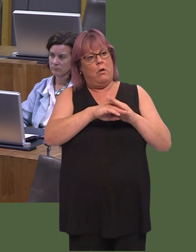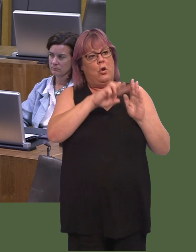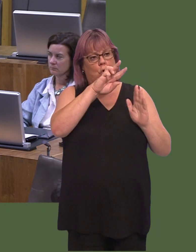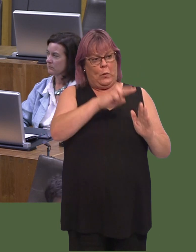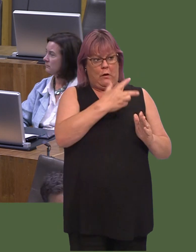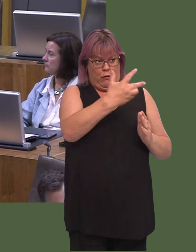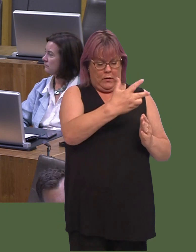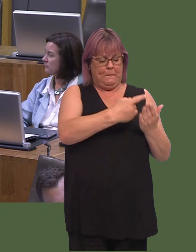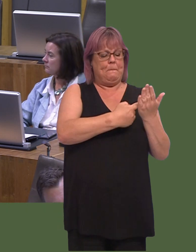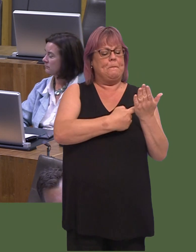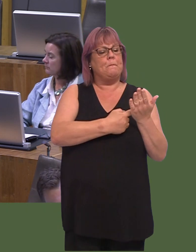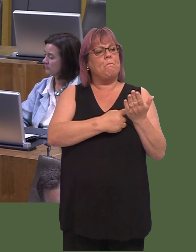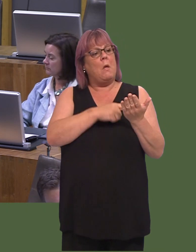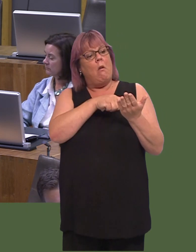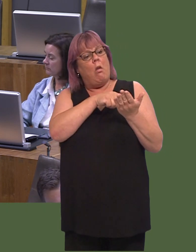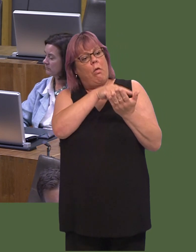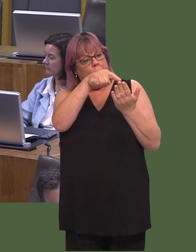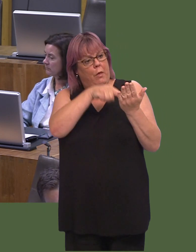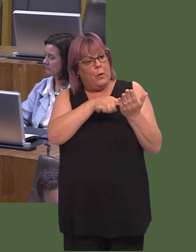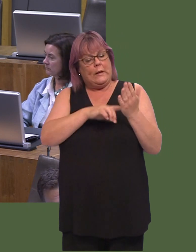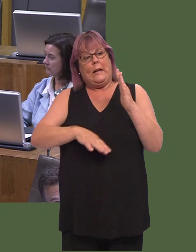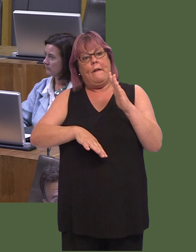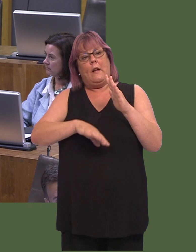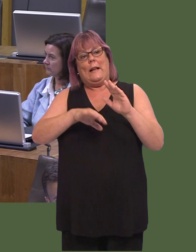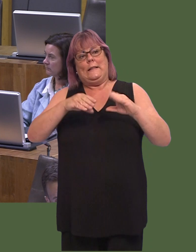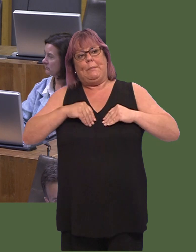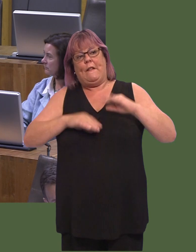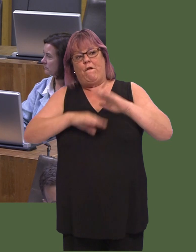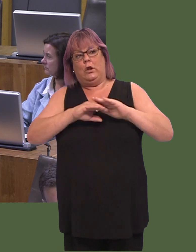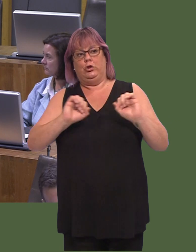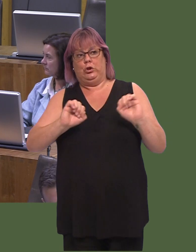It's important that, where there has been acceptance in principle, that we look very